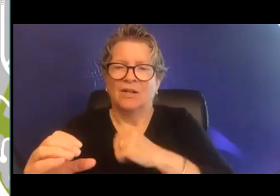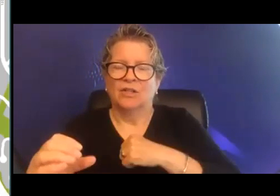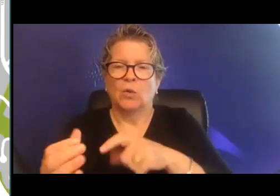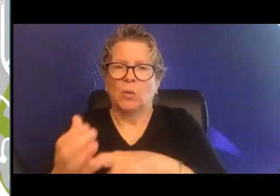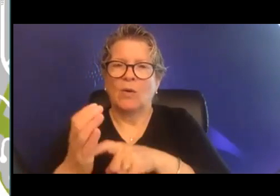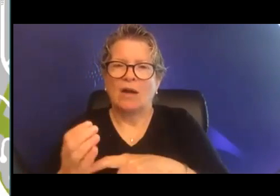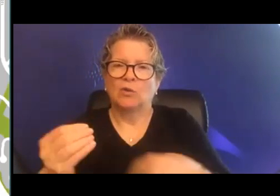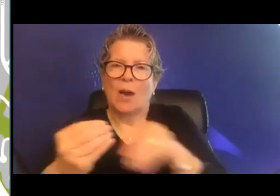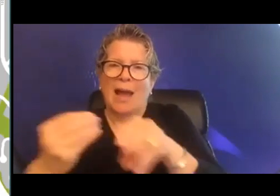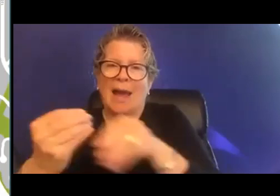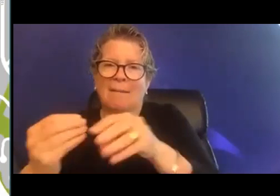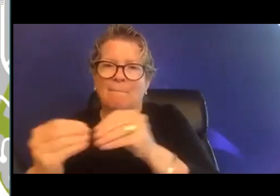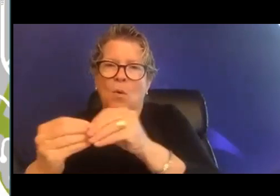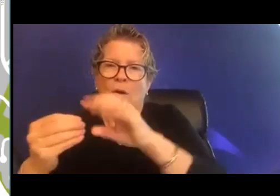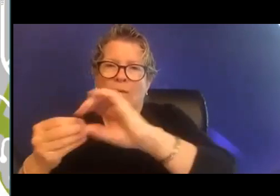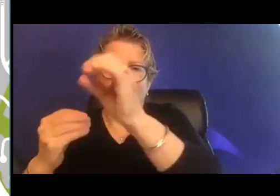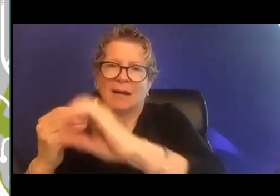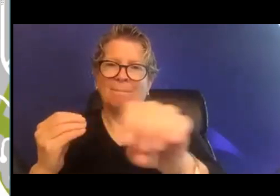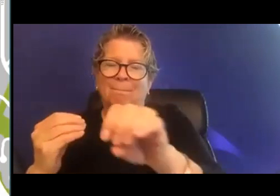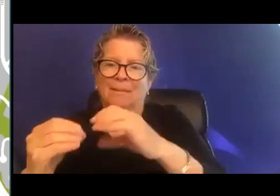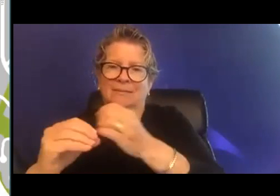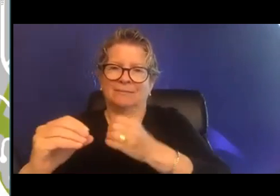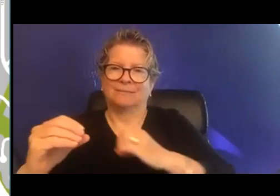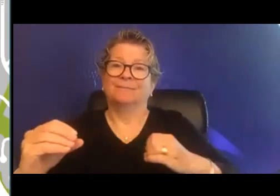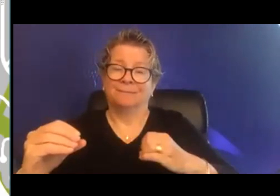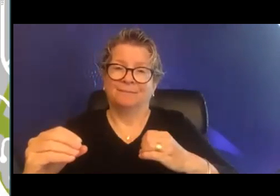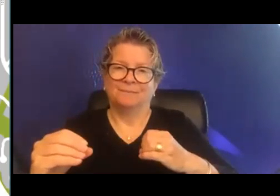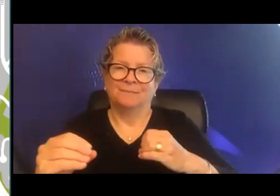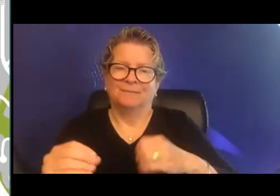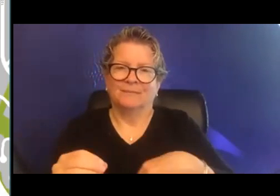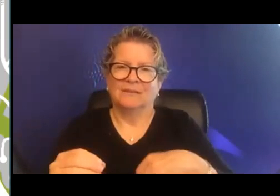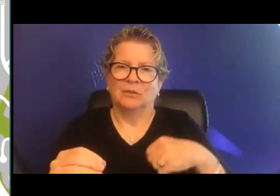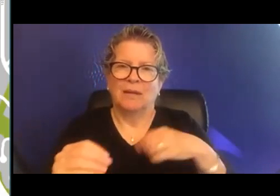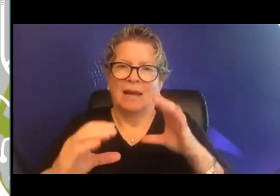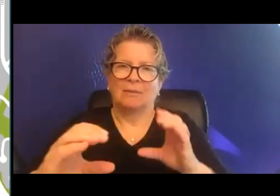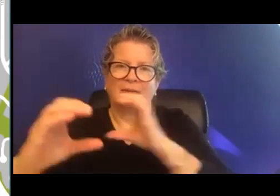quite a bit. That requires a fair number of new connection pipes to go from one to the other.